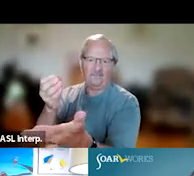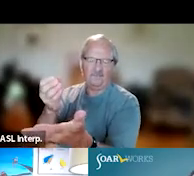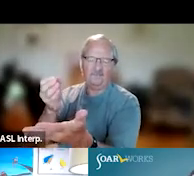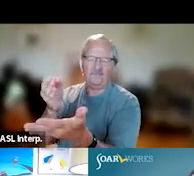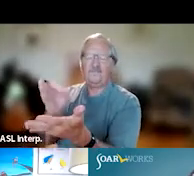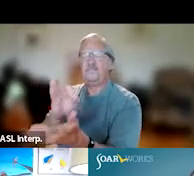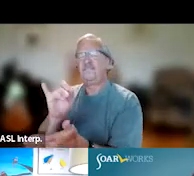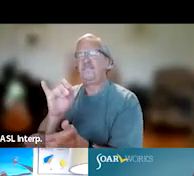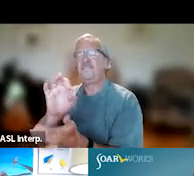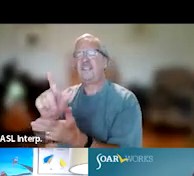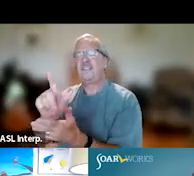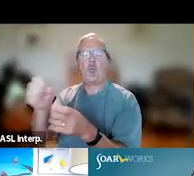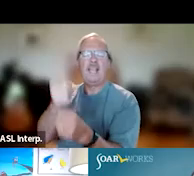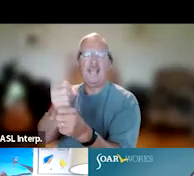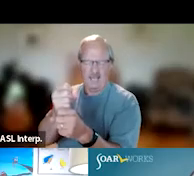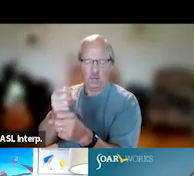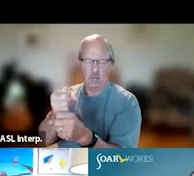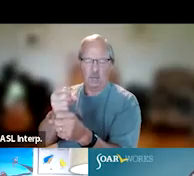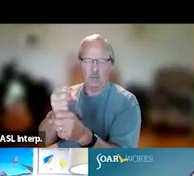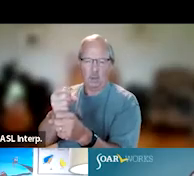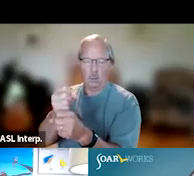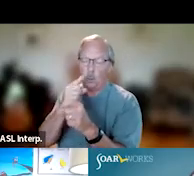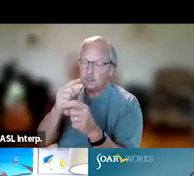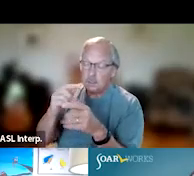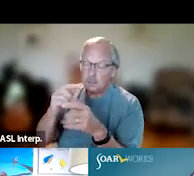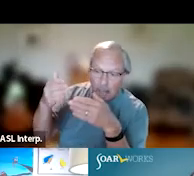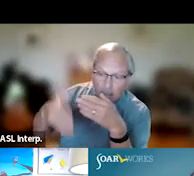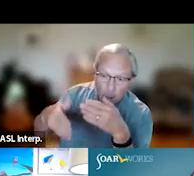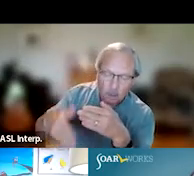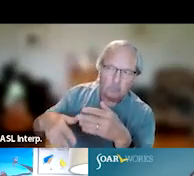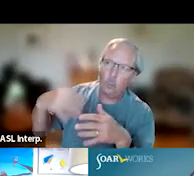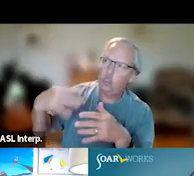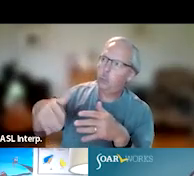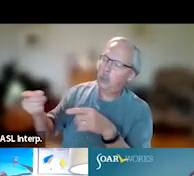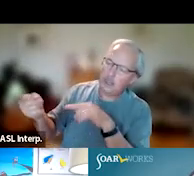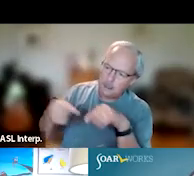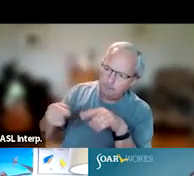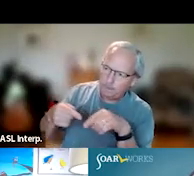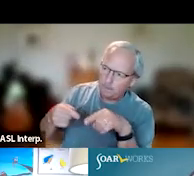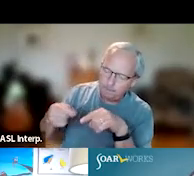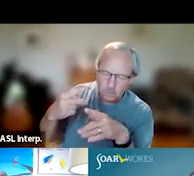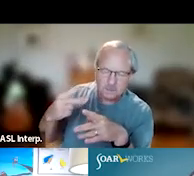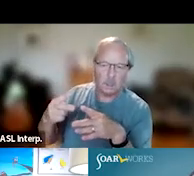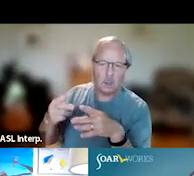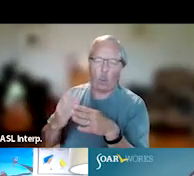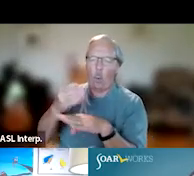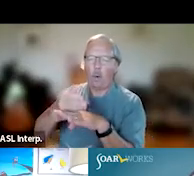We're already seeing incredible outcomes coming in. It's looking like there's gonna be over 4,000 decisions